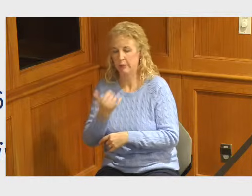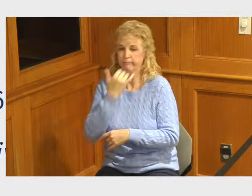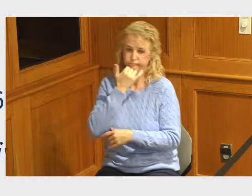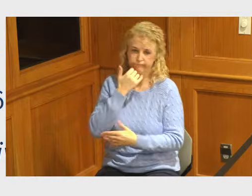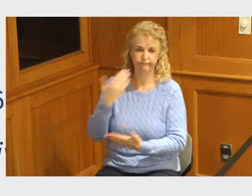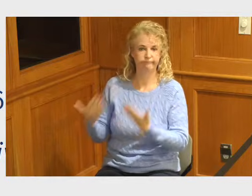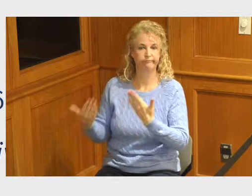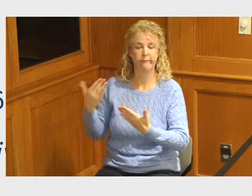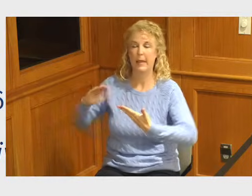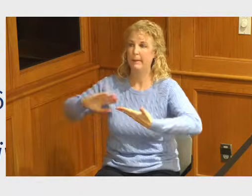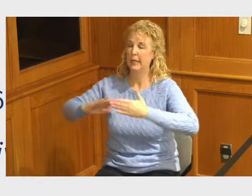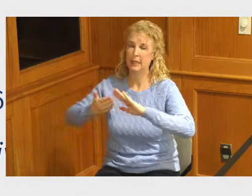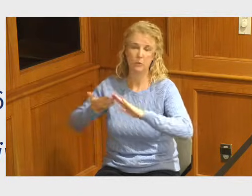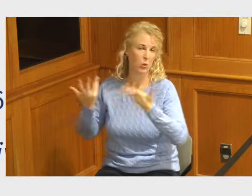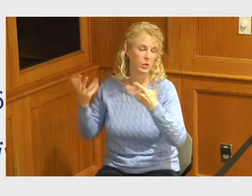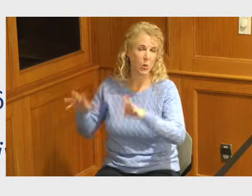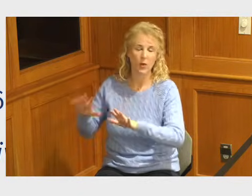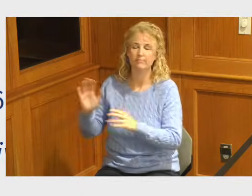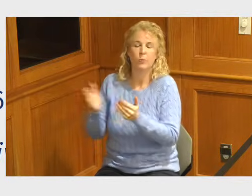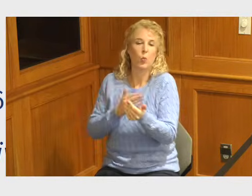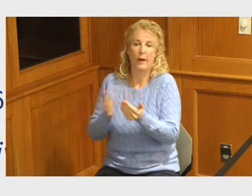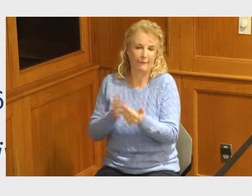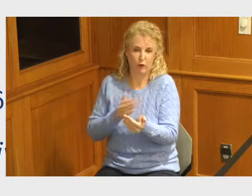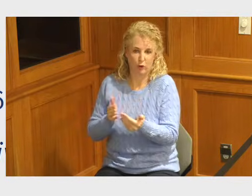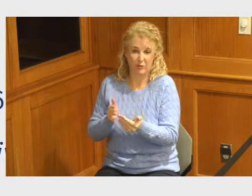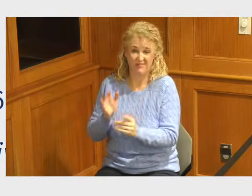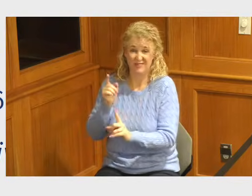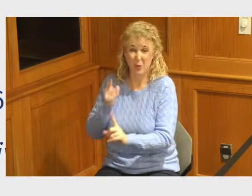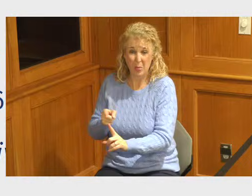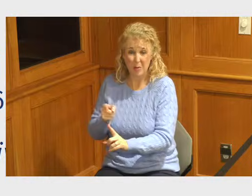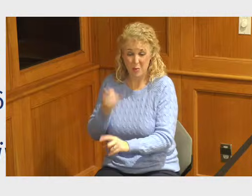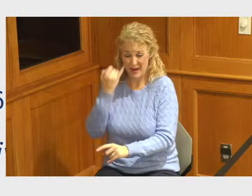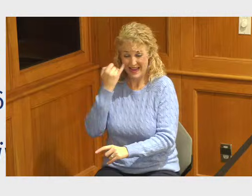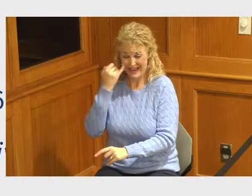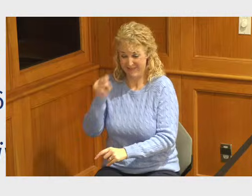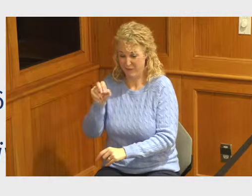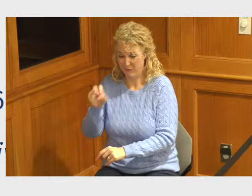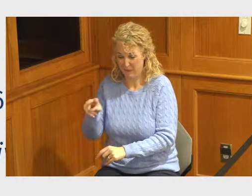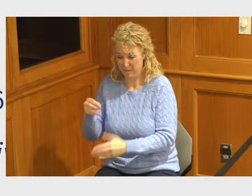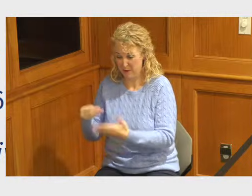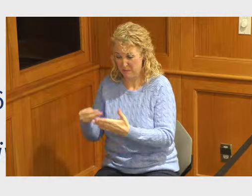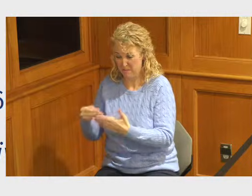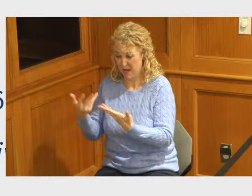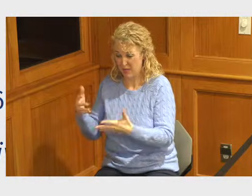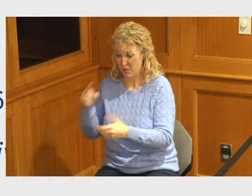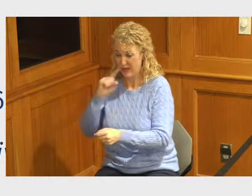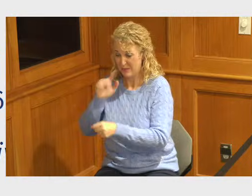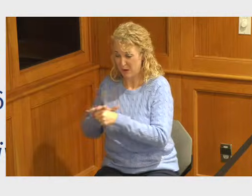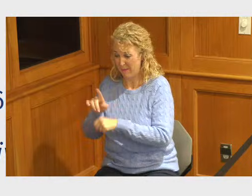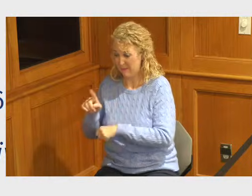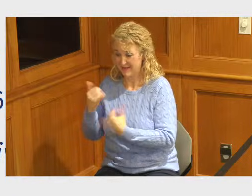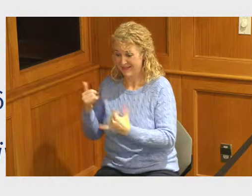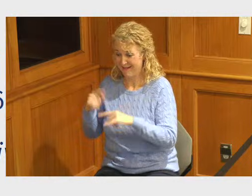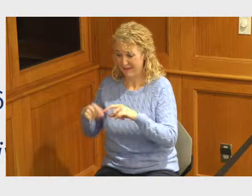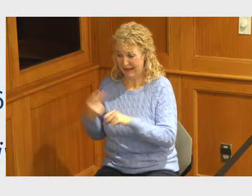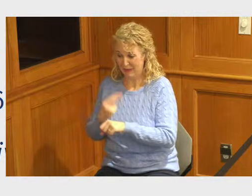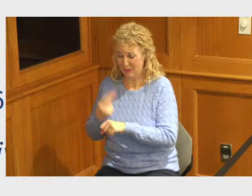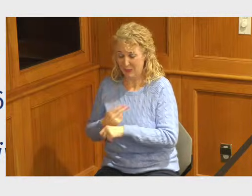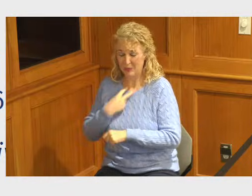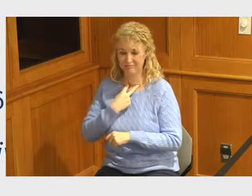community opposition, whatever the issue is, then we're really sort of stuck. And um, you know,